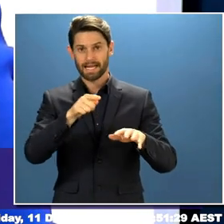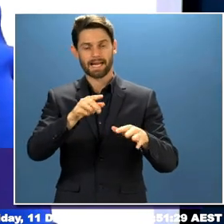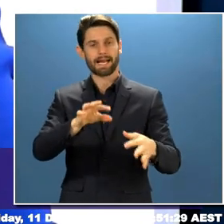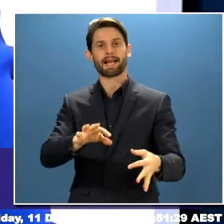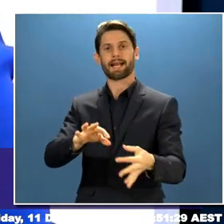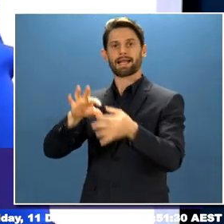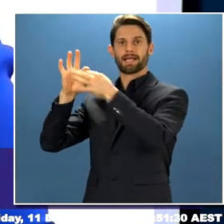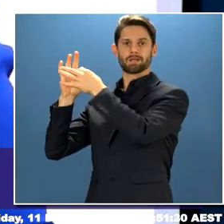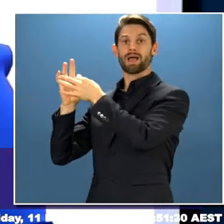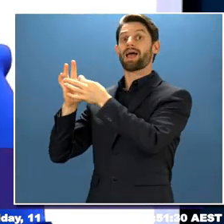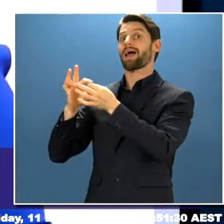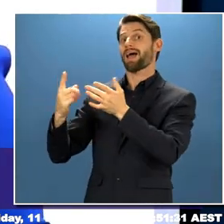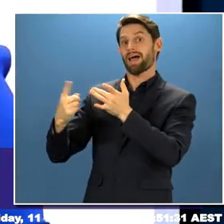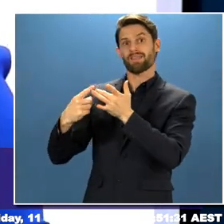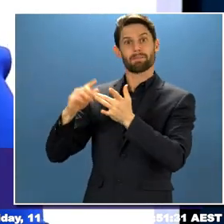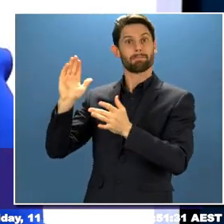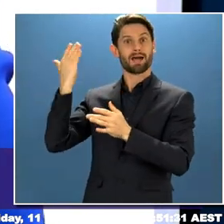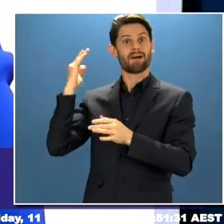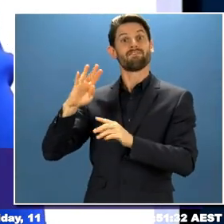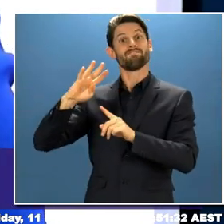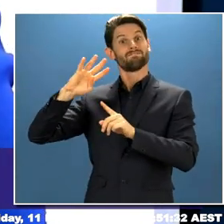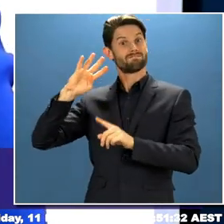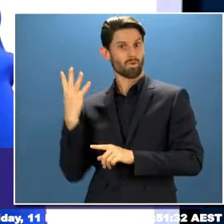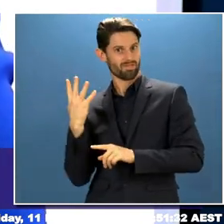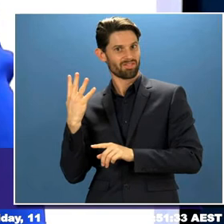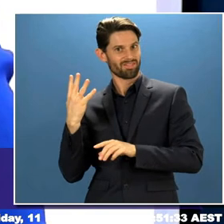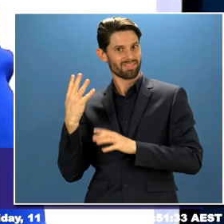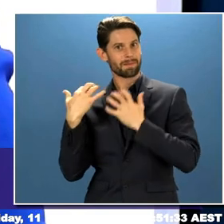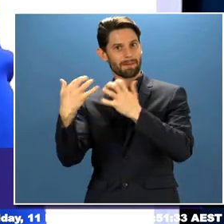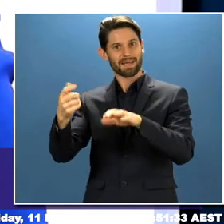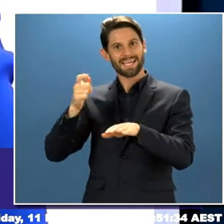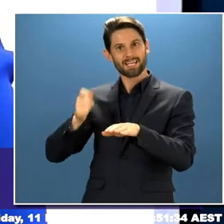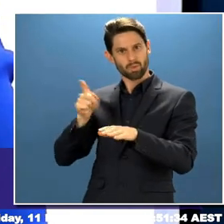undertook for Public hearing 4, looking at health issues for people with